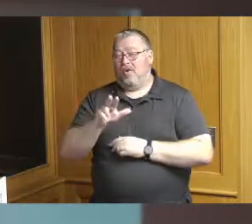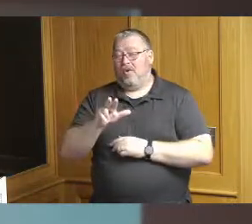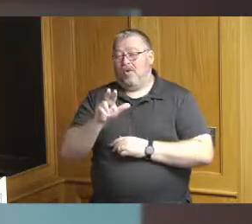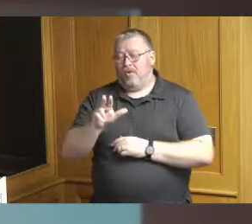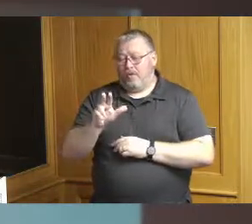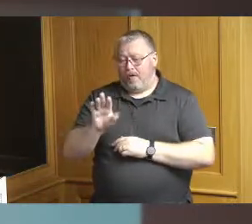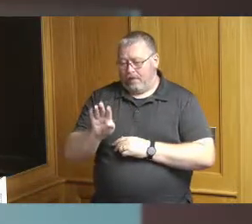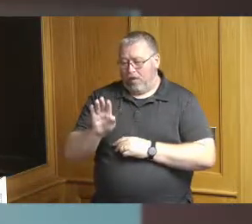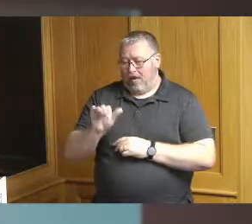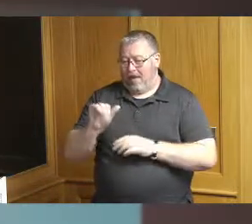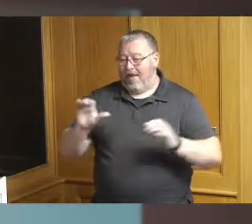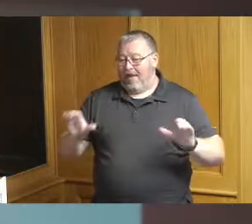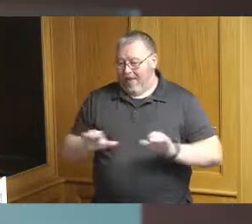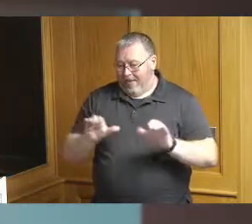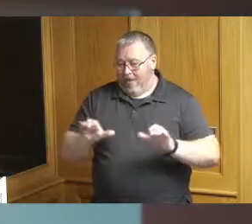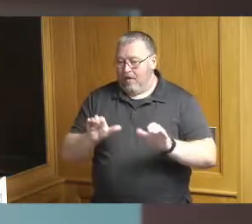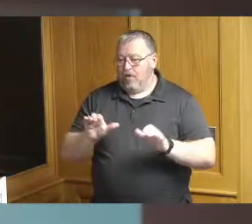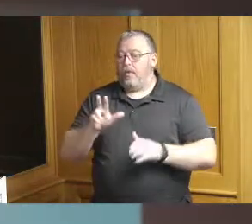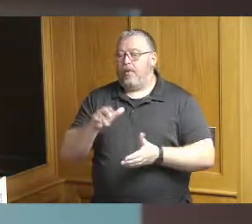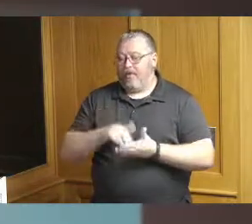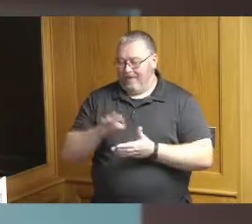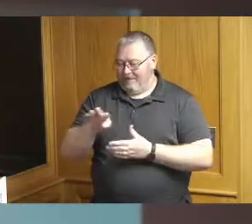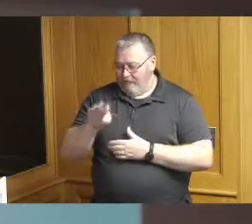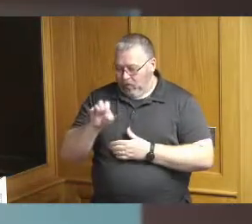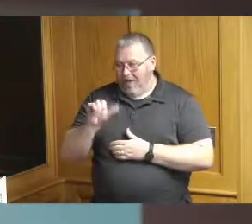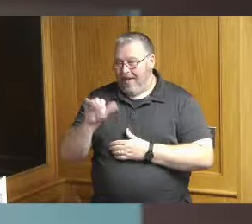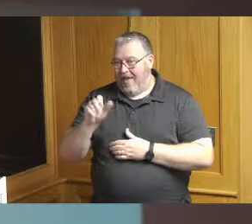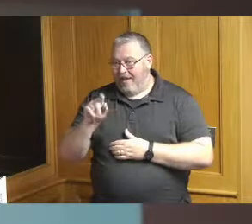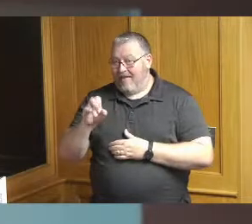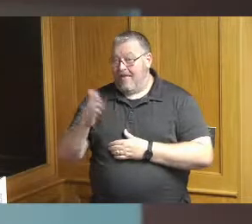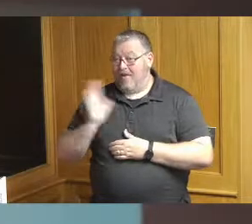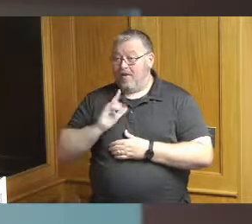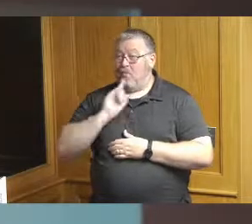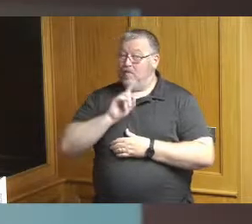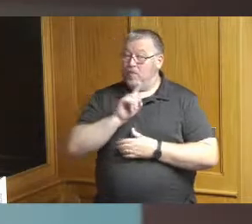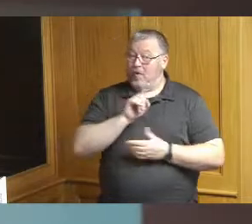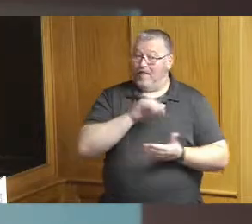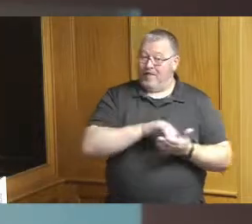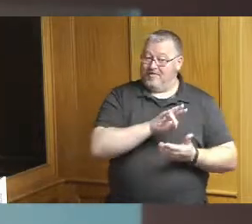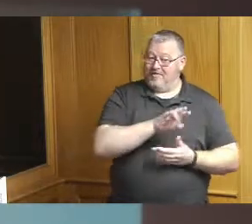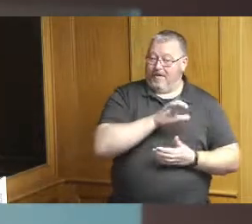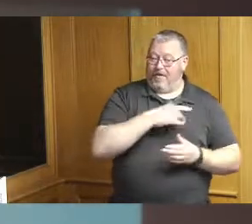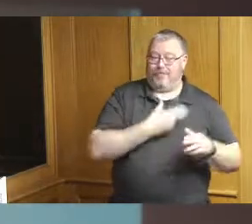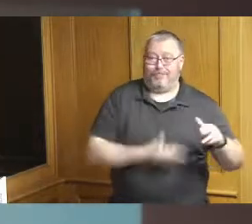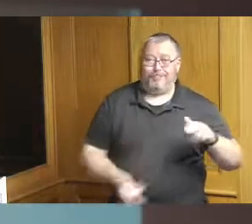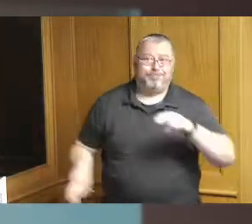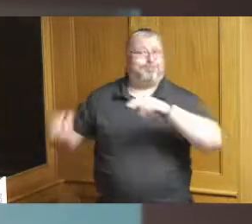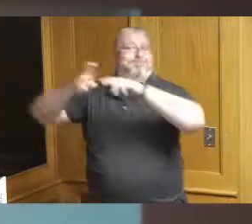Covid within our community a month ago this number was 1,700 so a lot more active cases of Covid